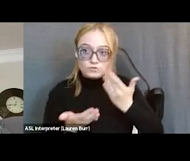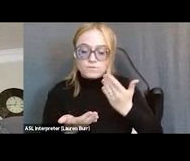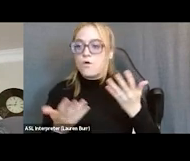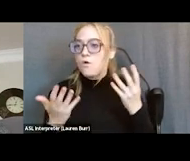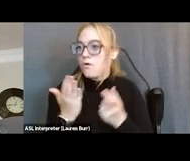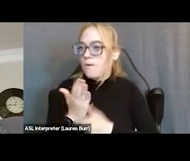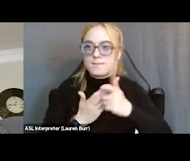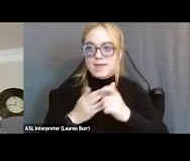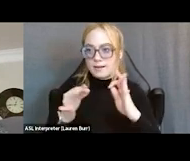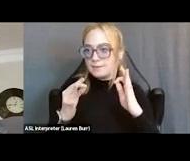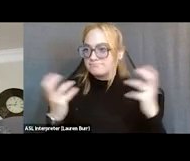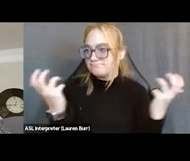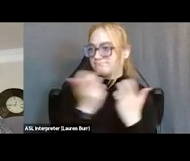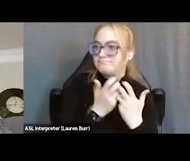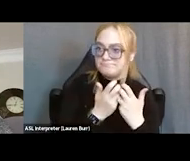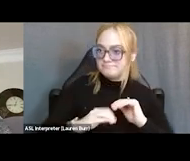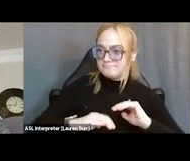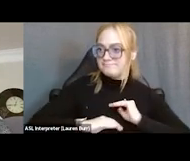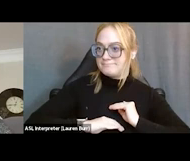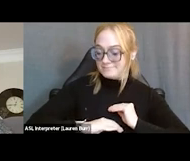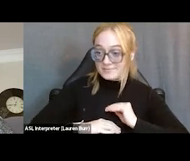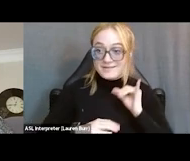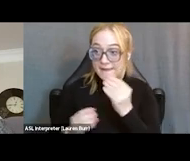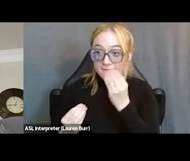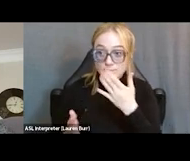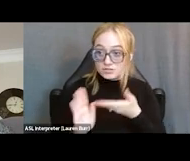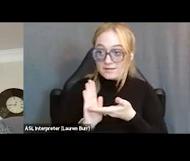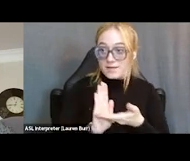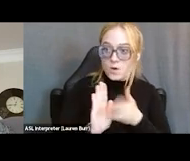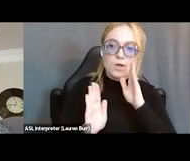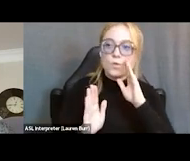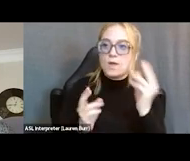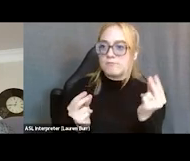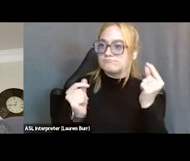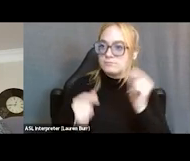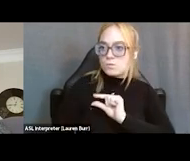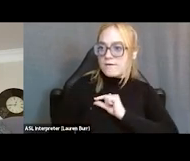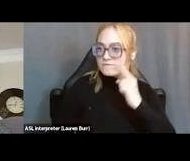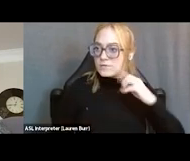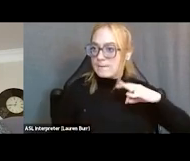the death information is present that you'll get benefits. A quick example of a impairment that meets